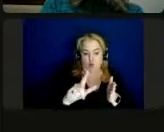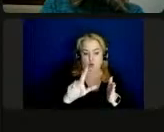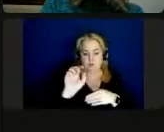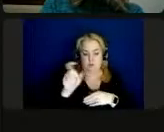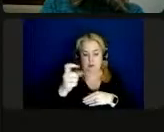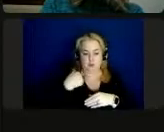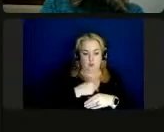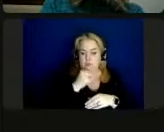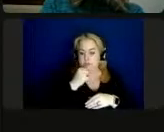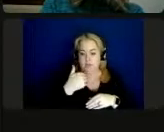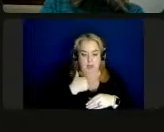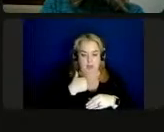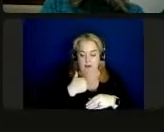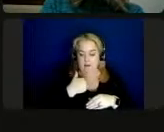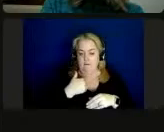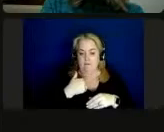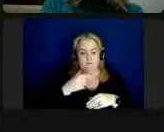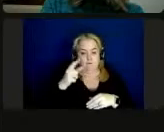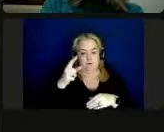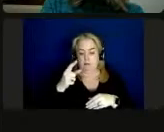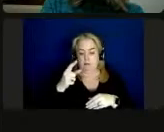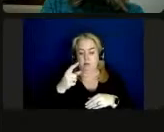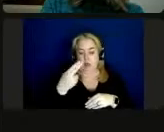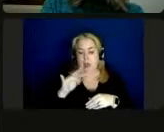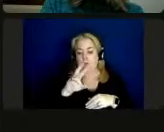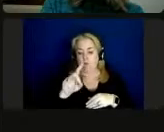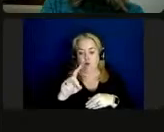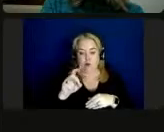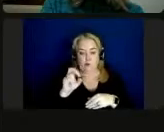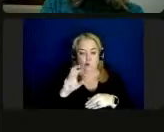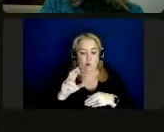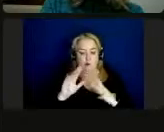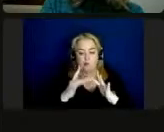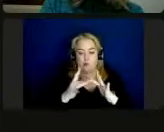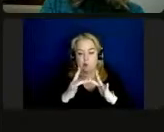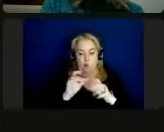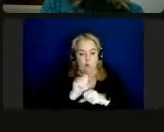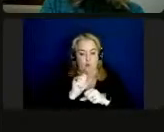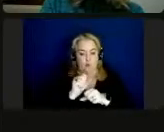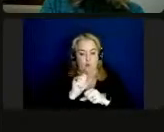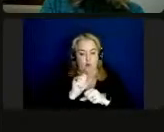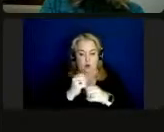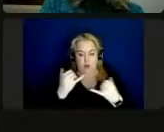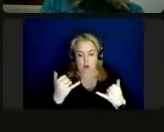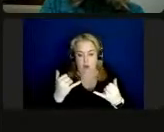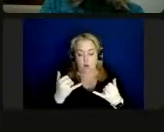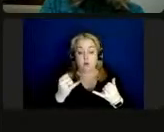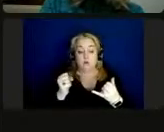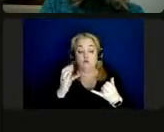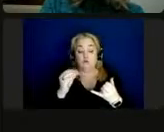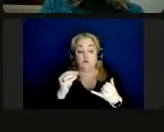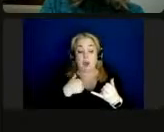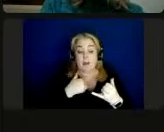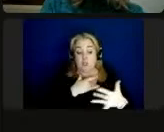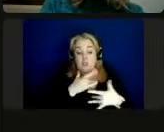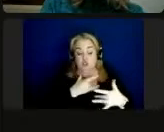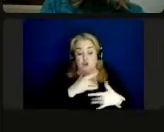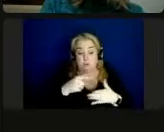THEM WOULD HAVE BEEN COVERED BY THIS EMPLOYEE PAY PAYROLL TAX.